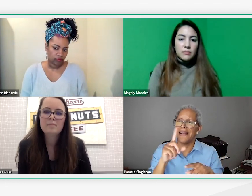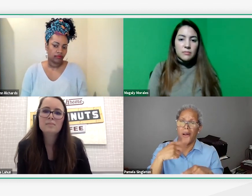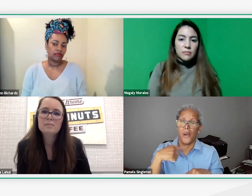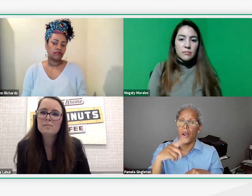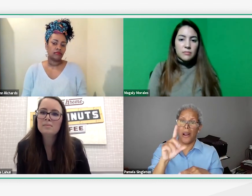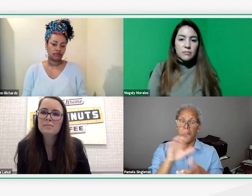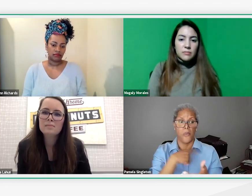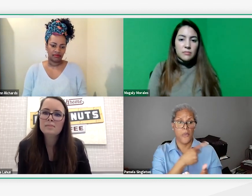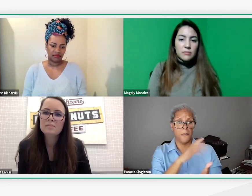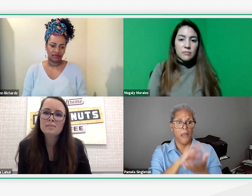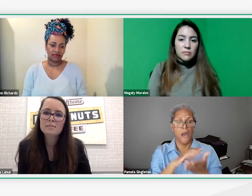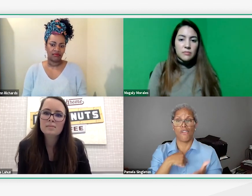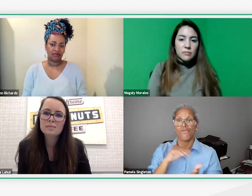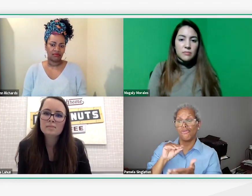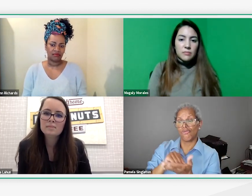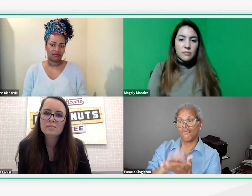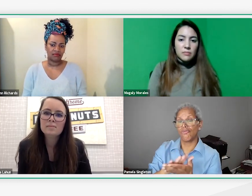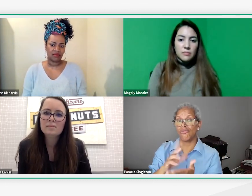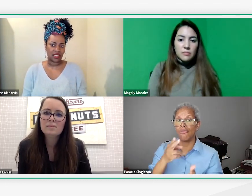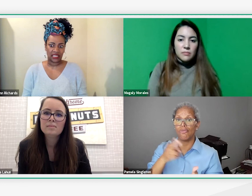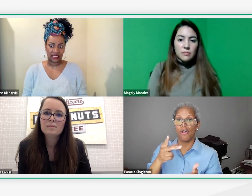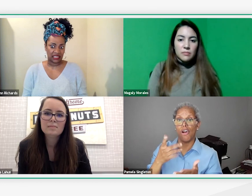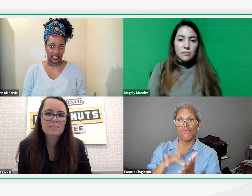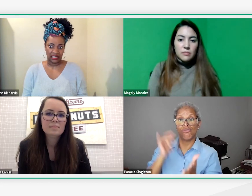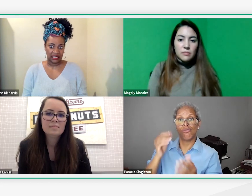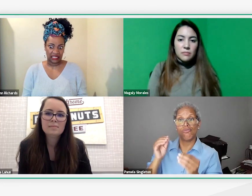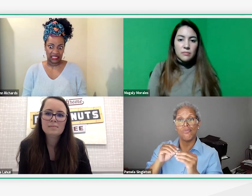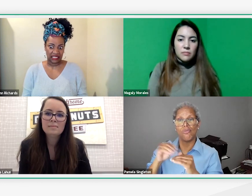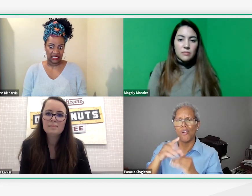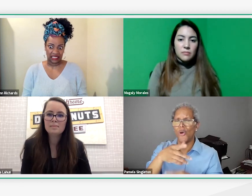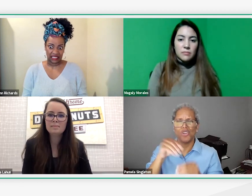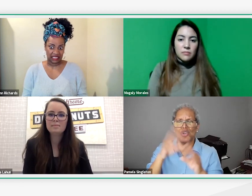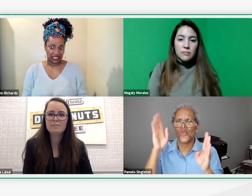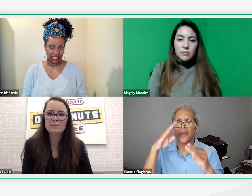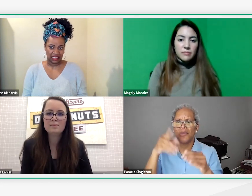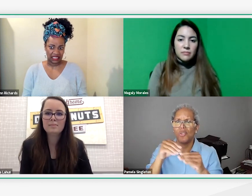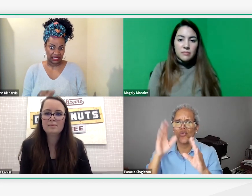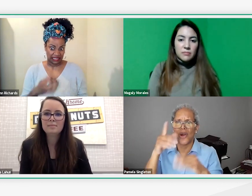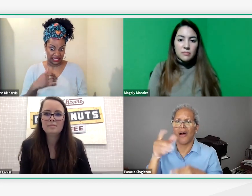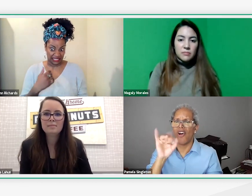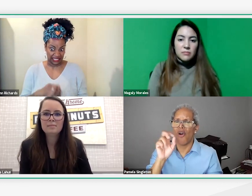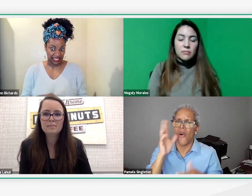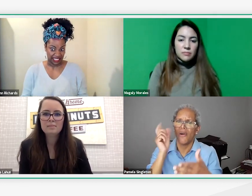Yeah, you can't be head of household as a married person to try to